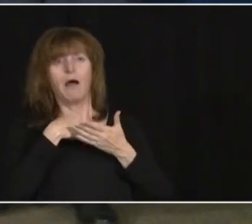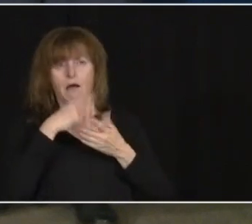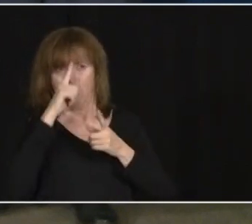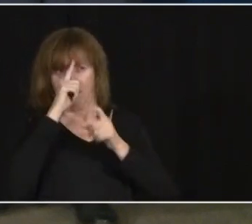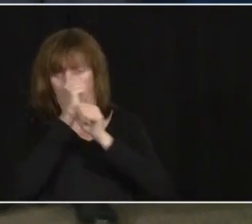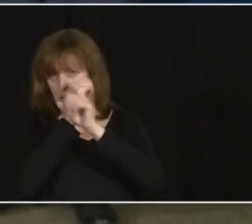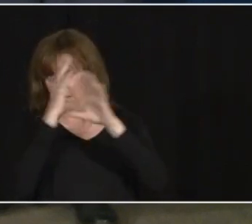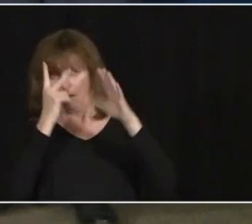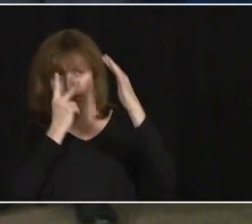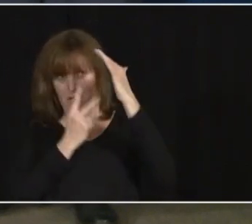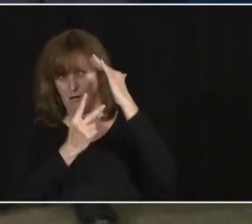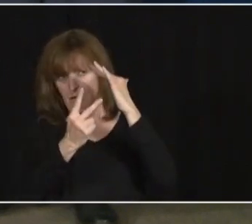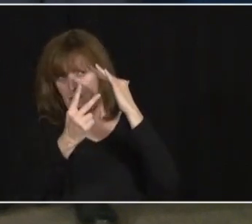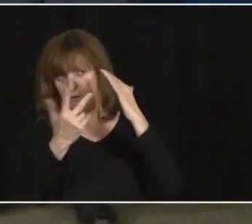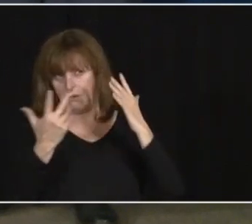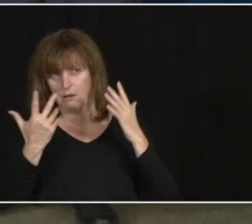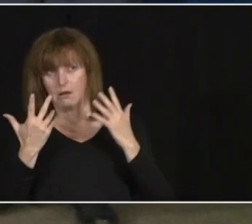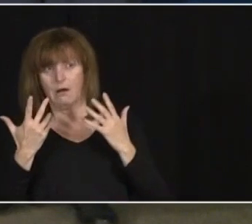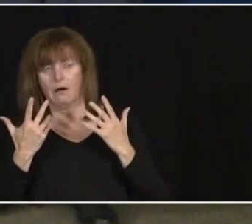that would better guide our policy and